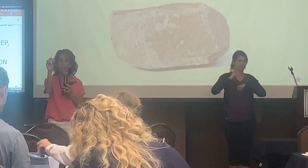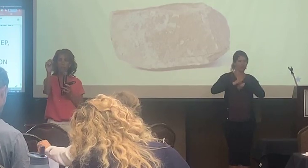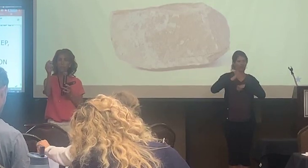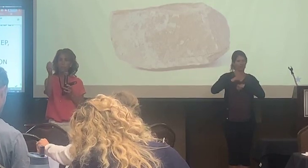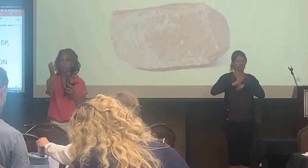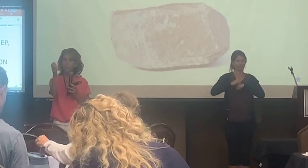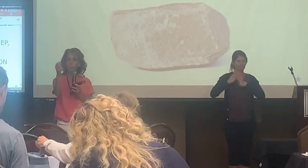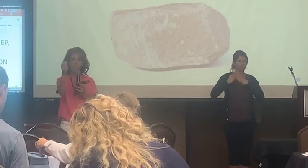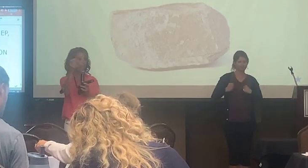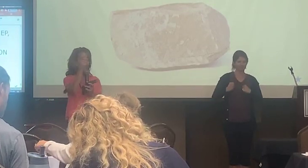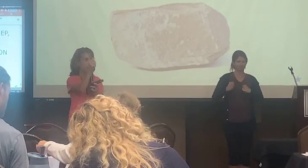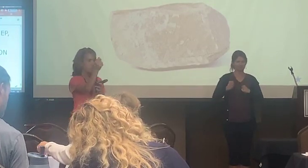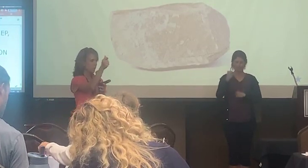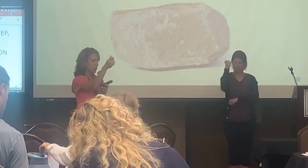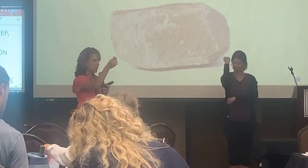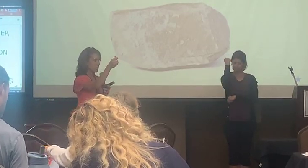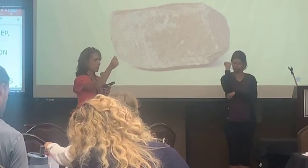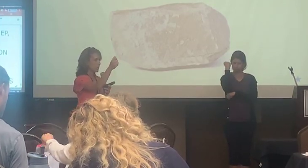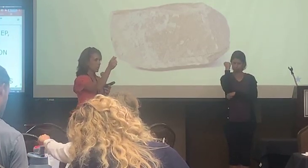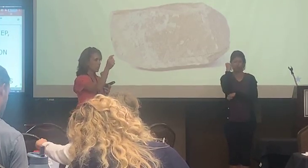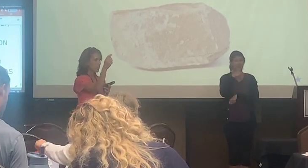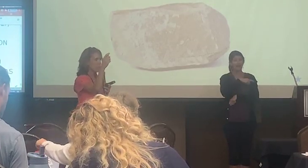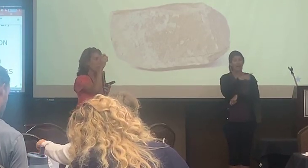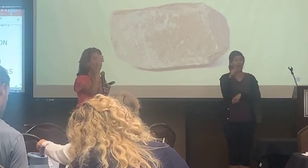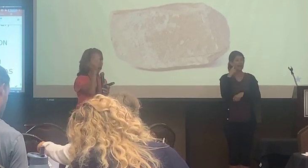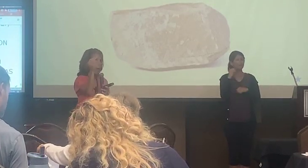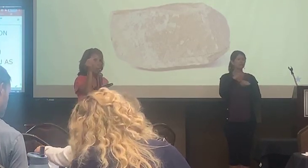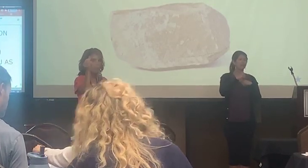that even if it you know every one of these rocks are a little bit different something around